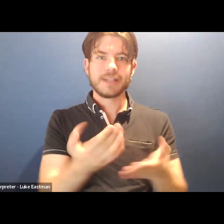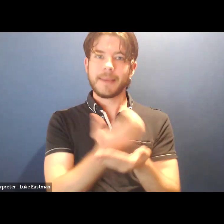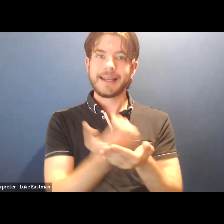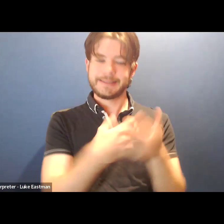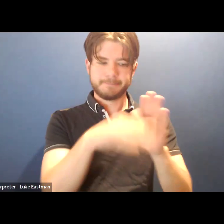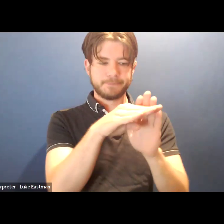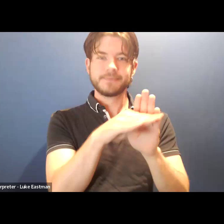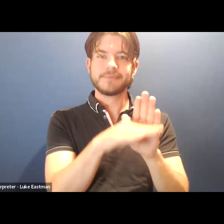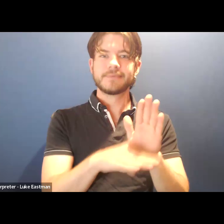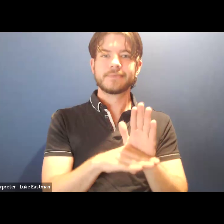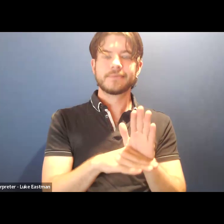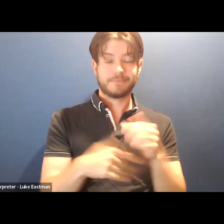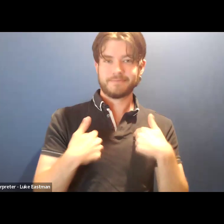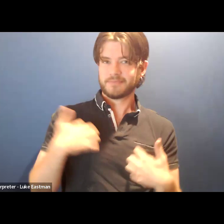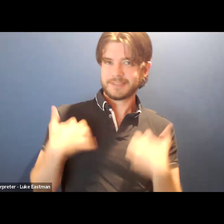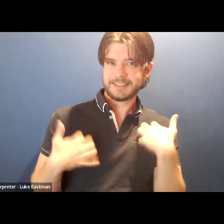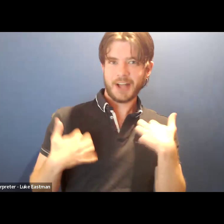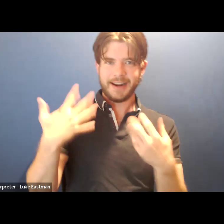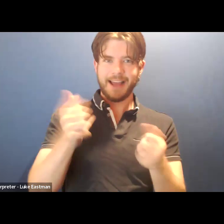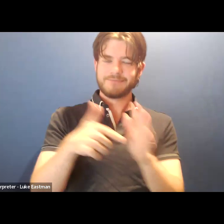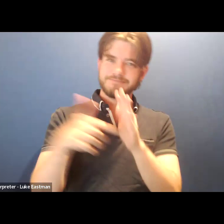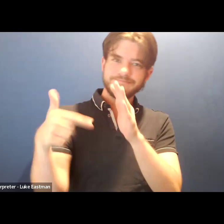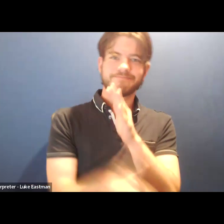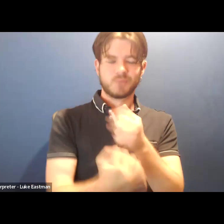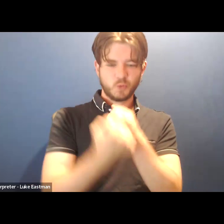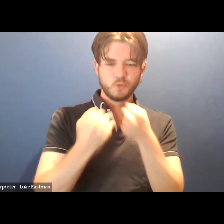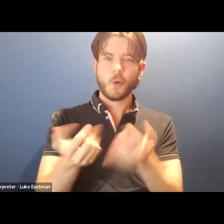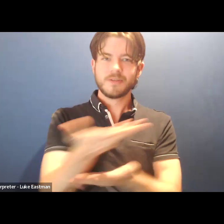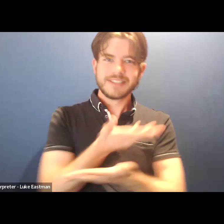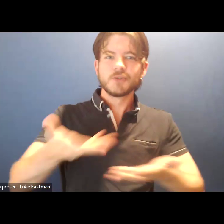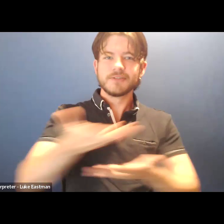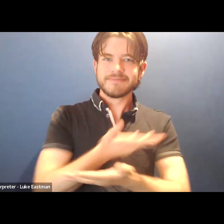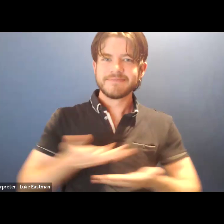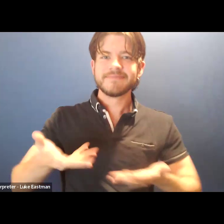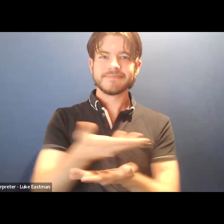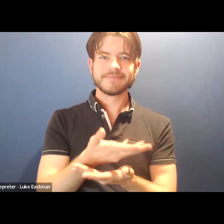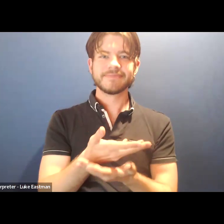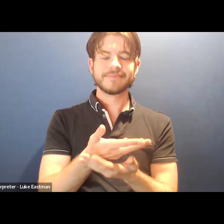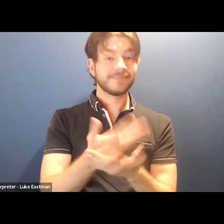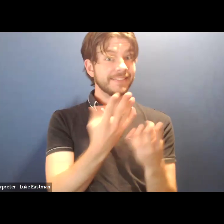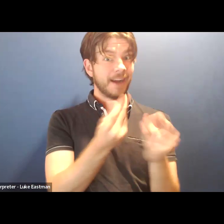lively discussion as we all are. We